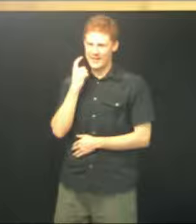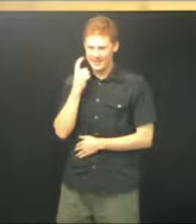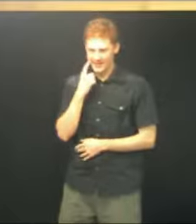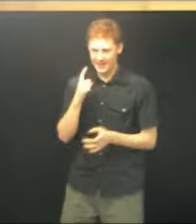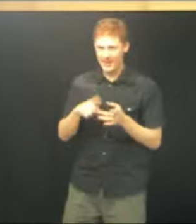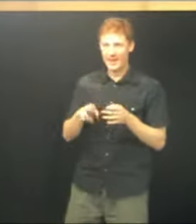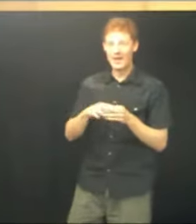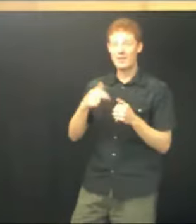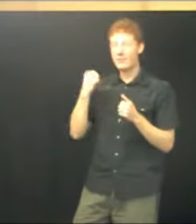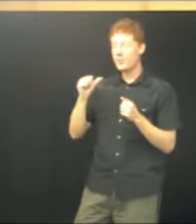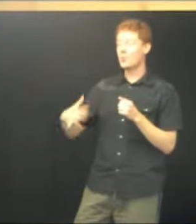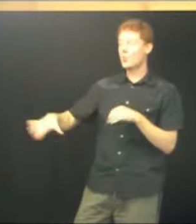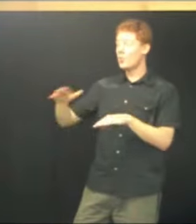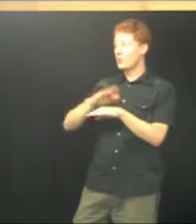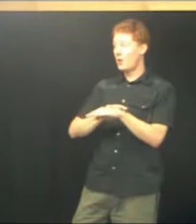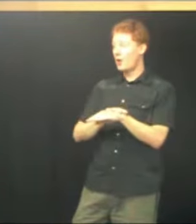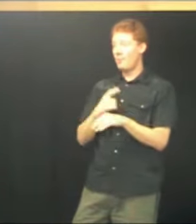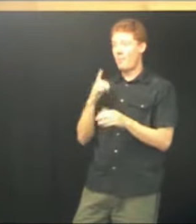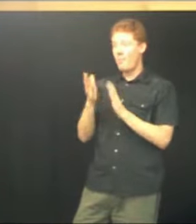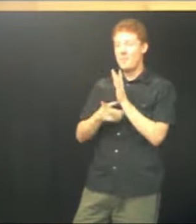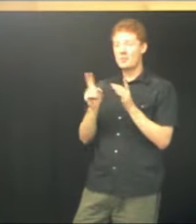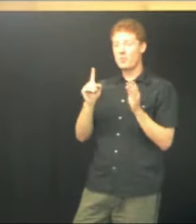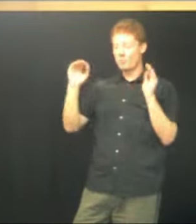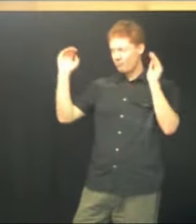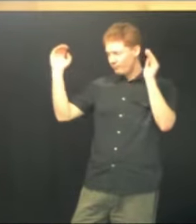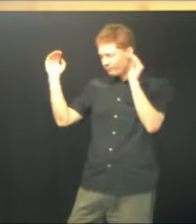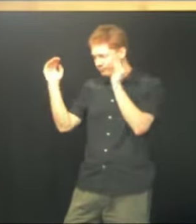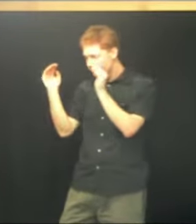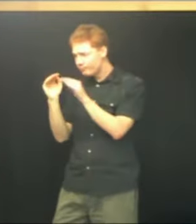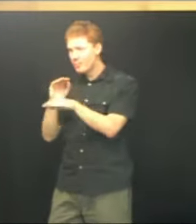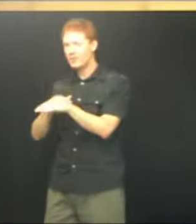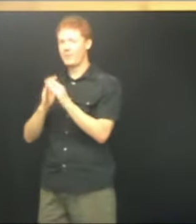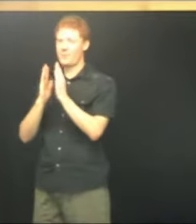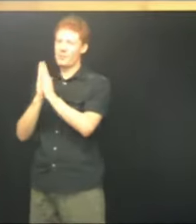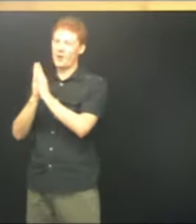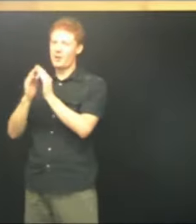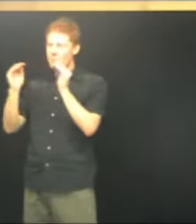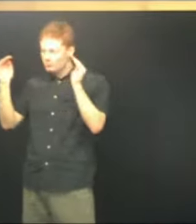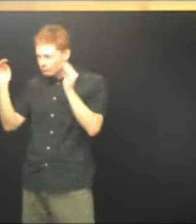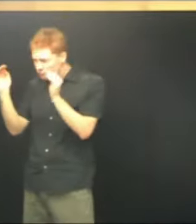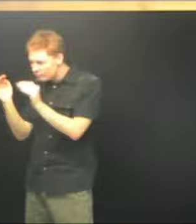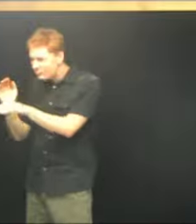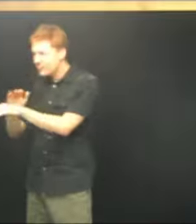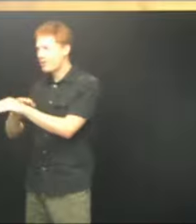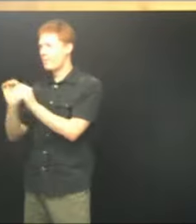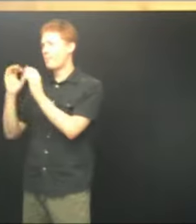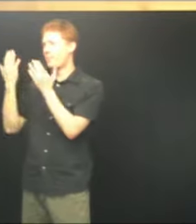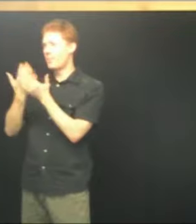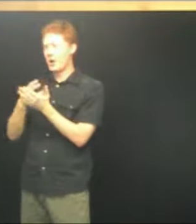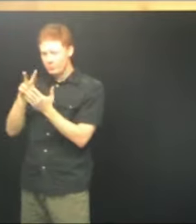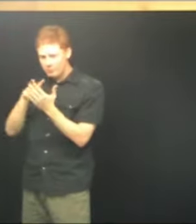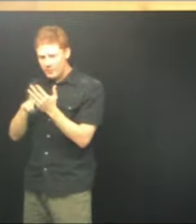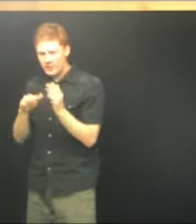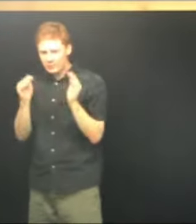and if all our time is used up, it means we have less and less time to pray to God, less time to read the bible